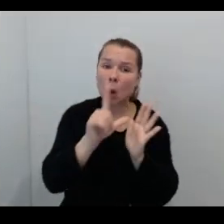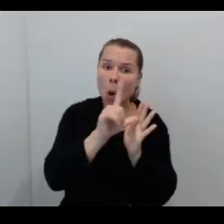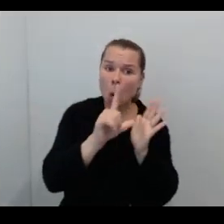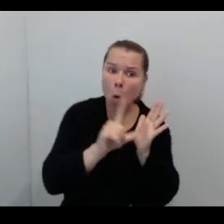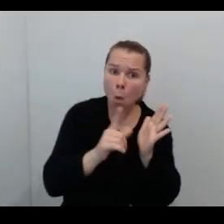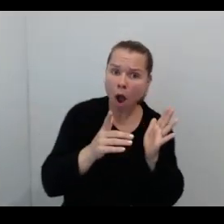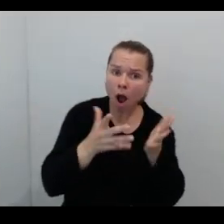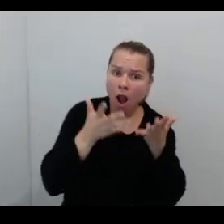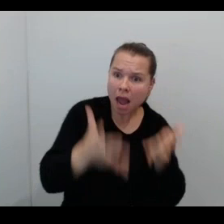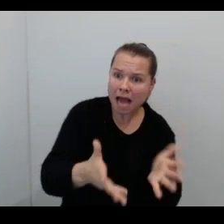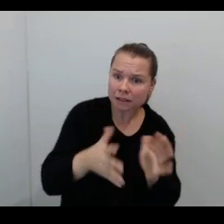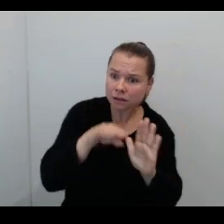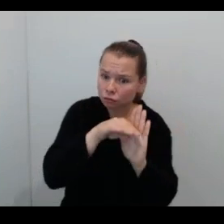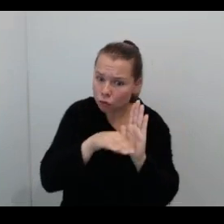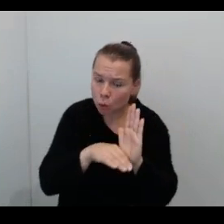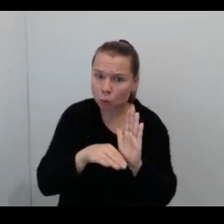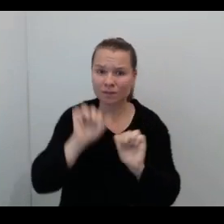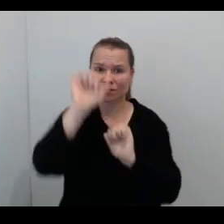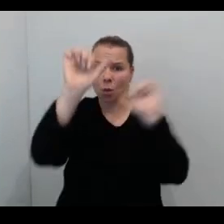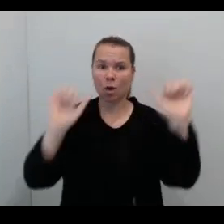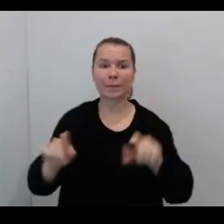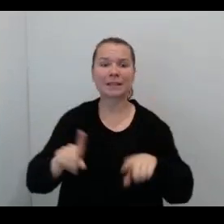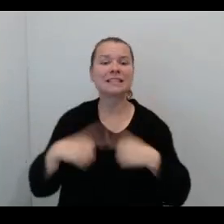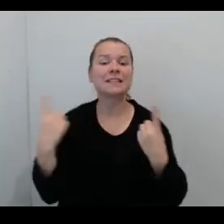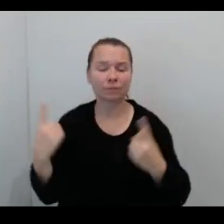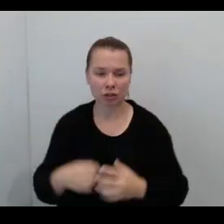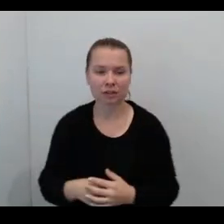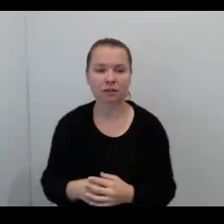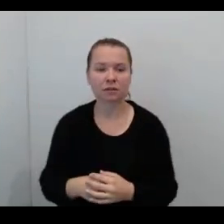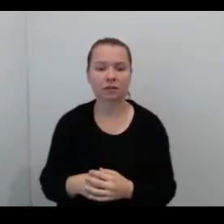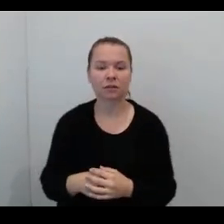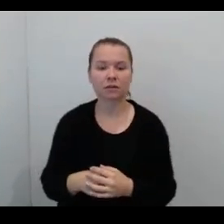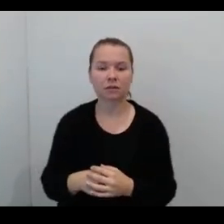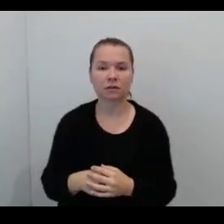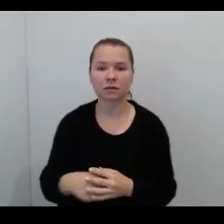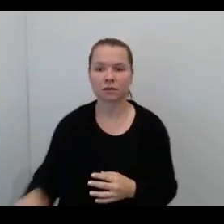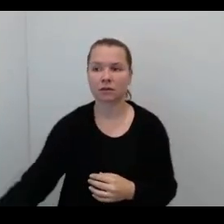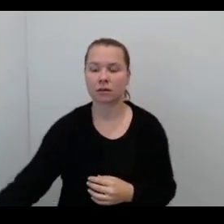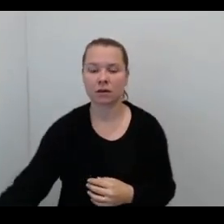Some of it will be relevant to the country and some specific to QLD. Fantastic.